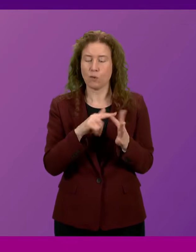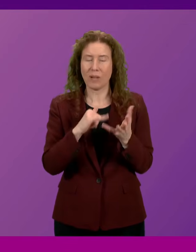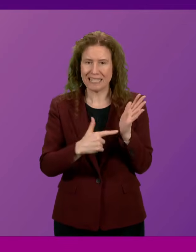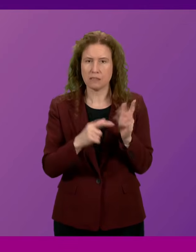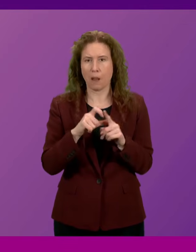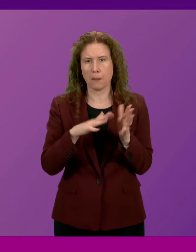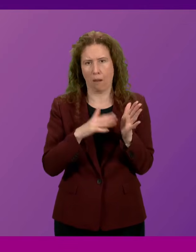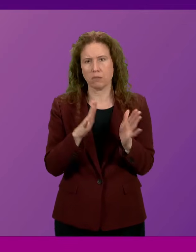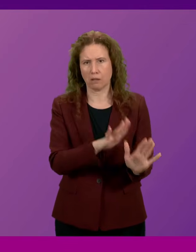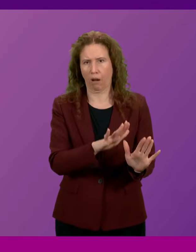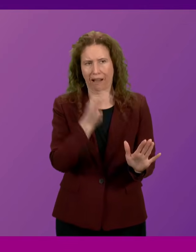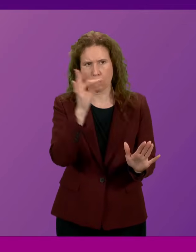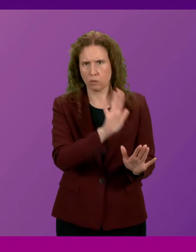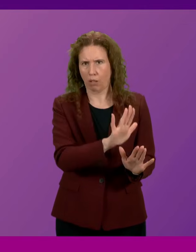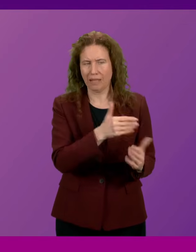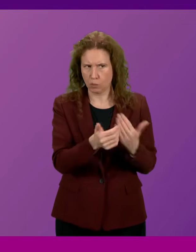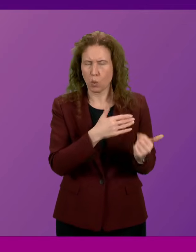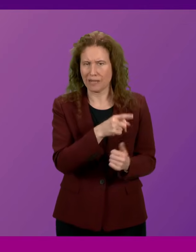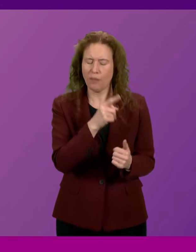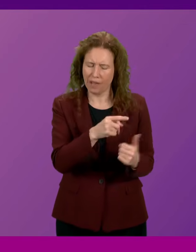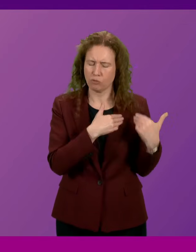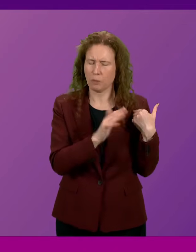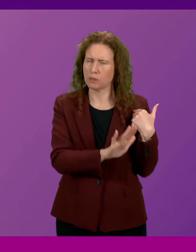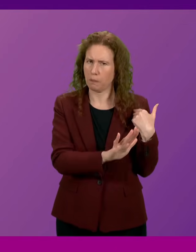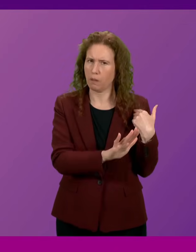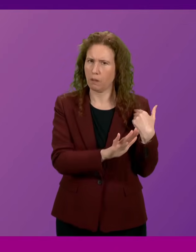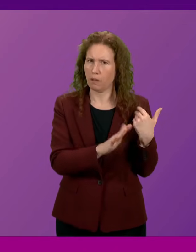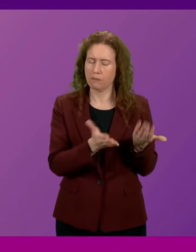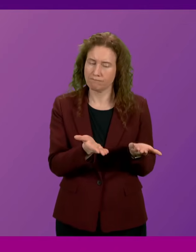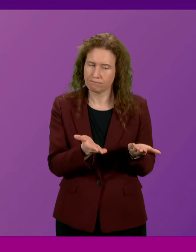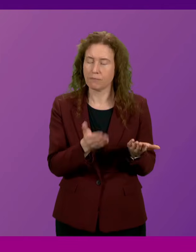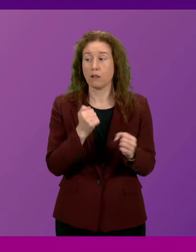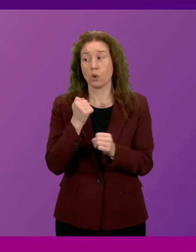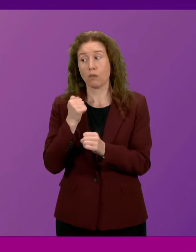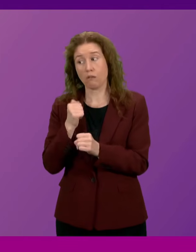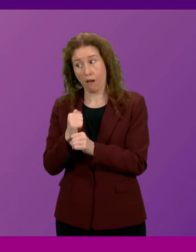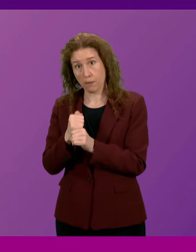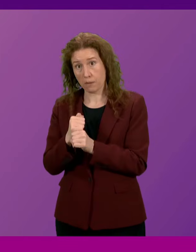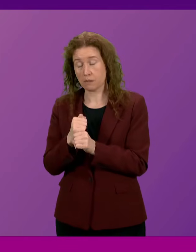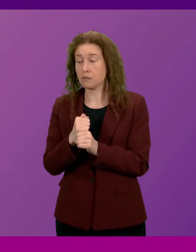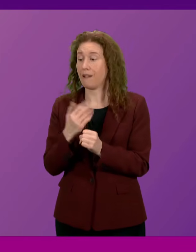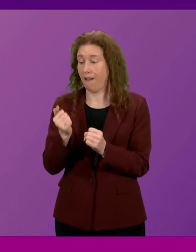to sort out. It has the responsibility. The Government sets out the guidance,